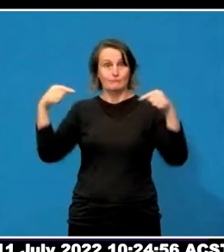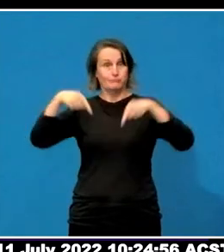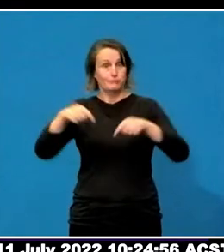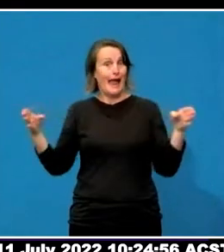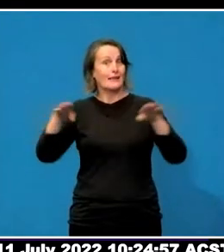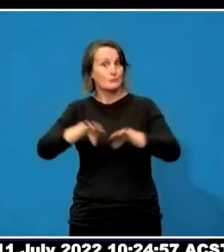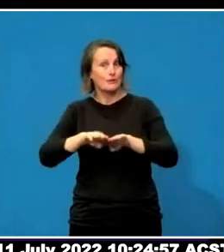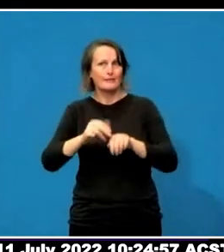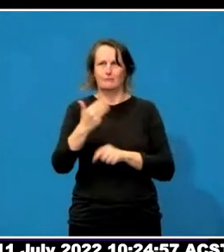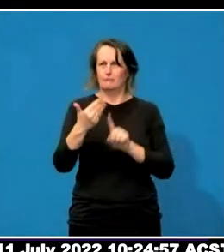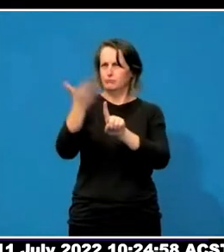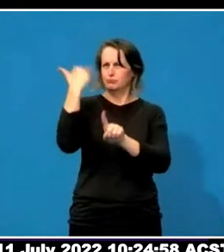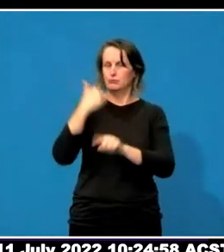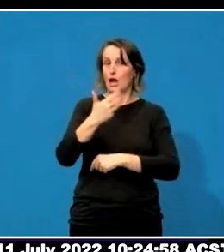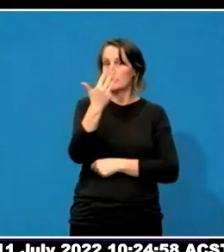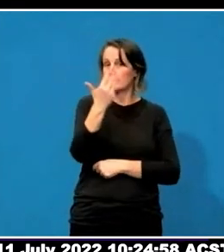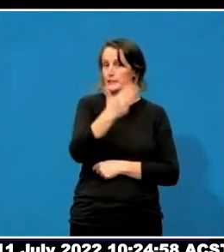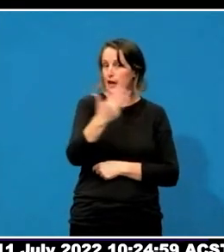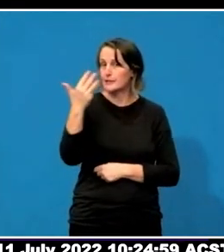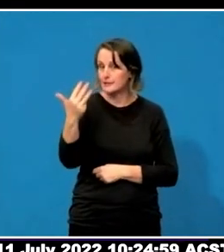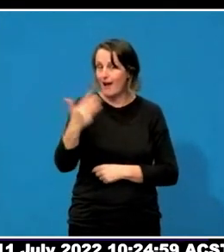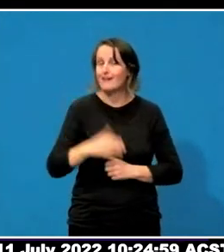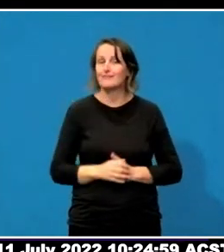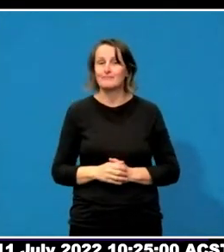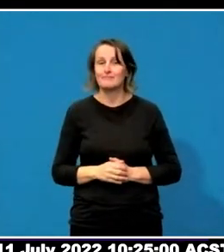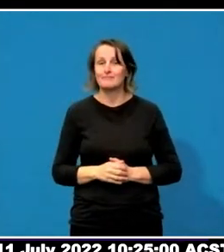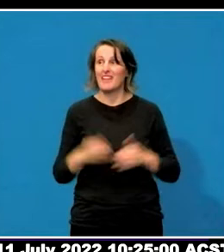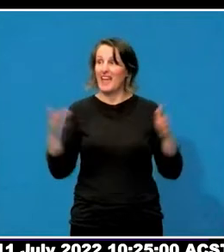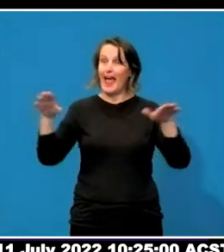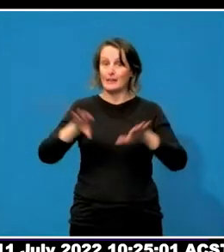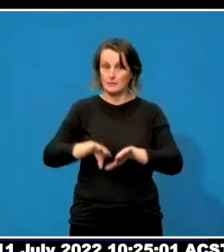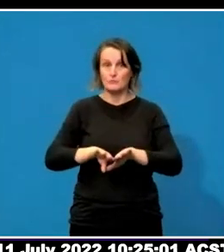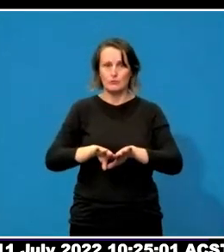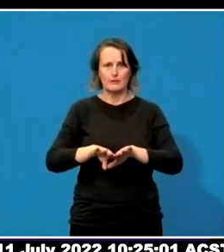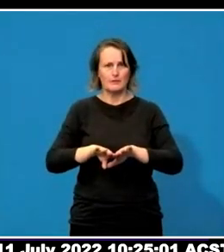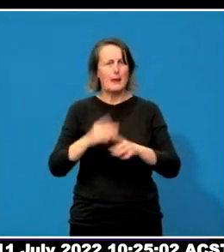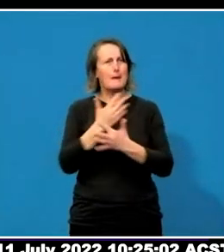Alice Springs can be regarded as the cradle of many important campaigns involving First